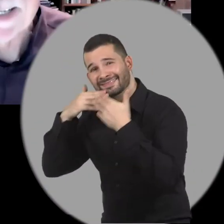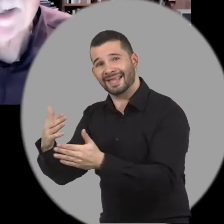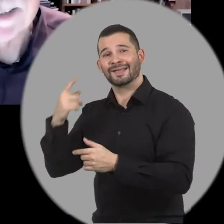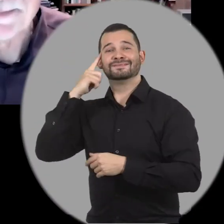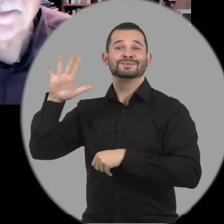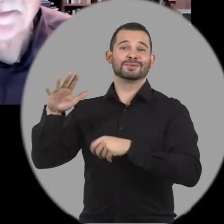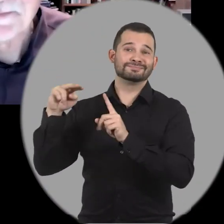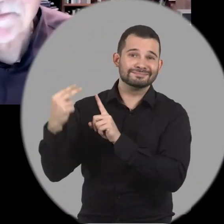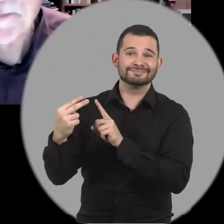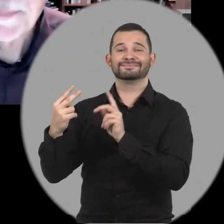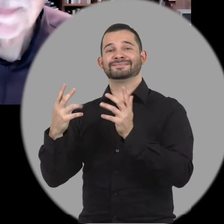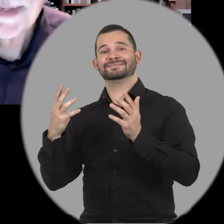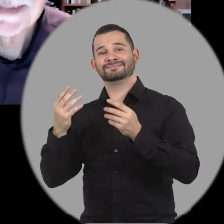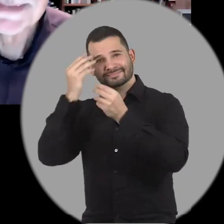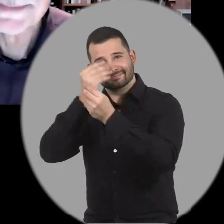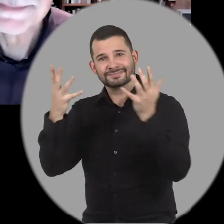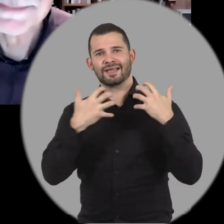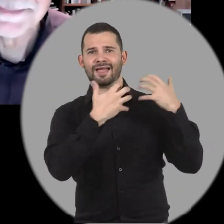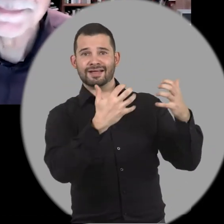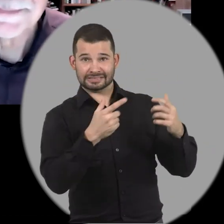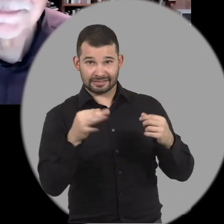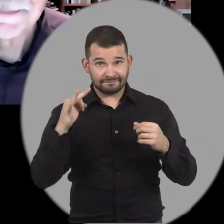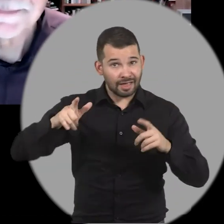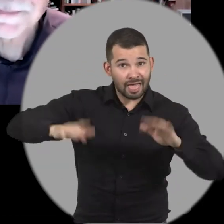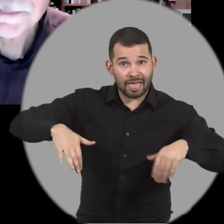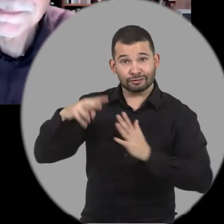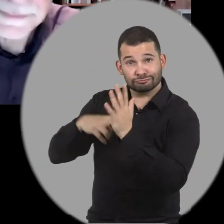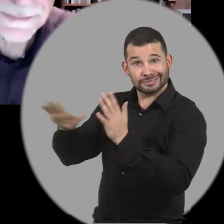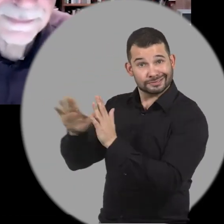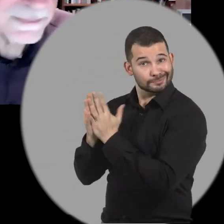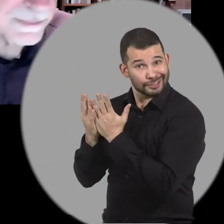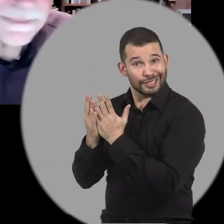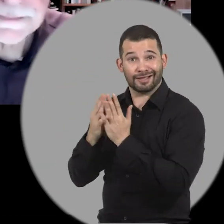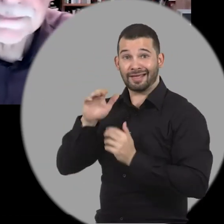Al Etmanski, thank you so much for your insights. So, to our audience, if you haven't already,